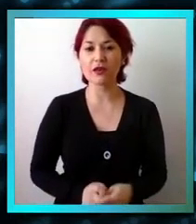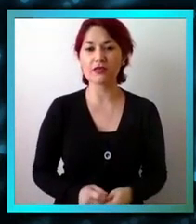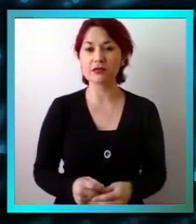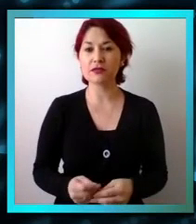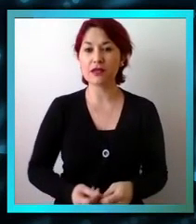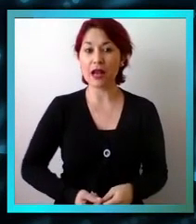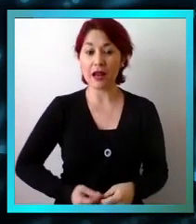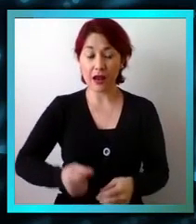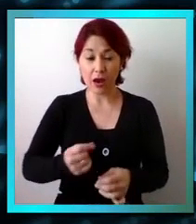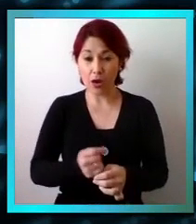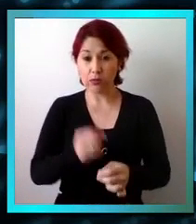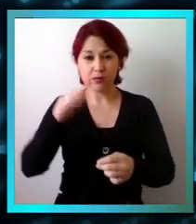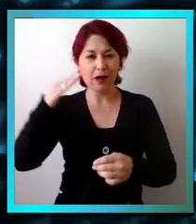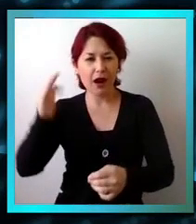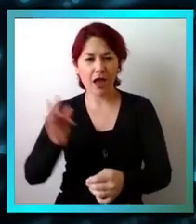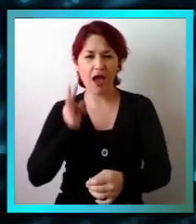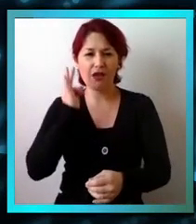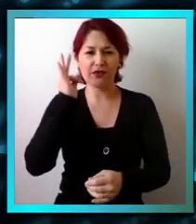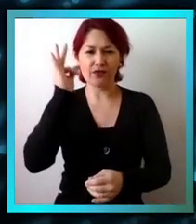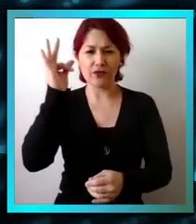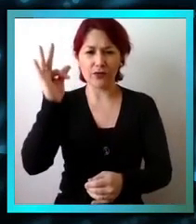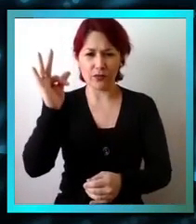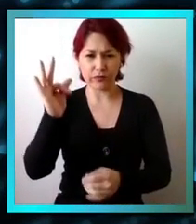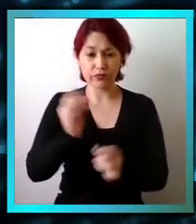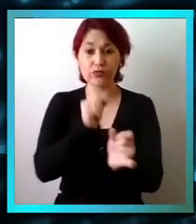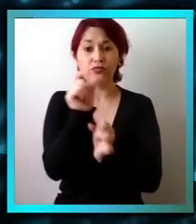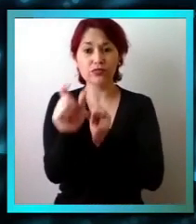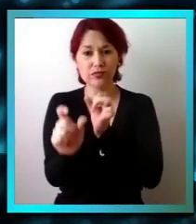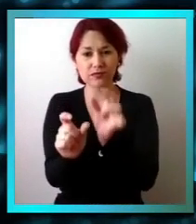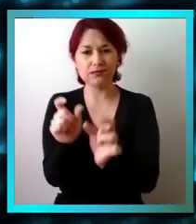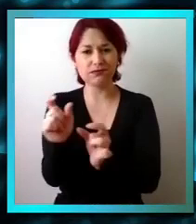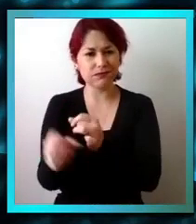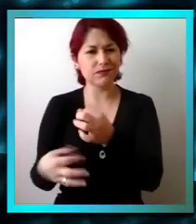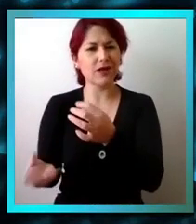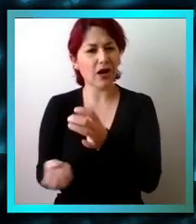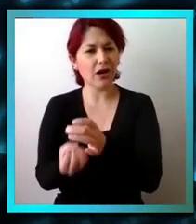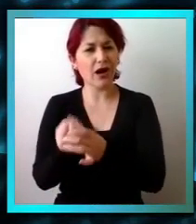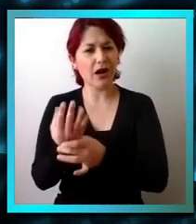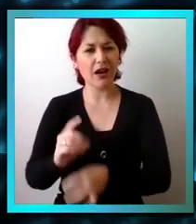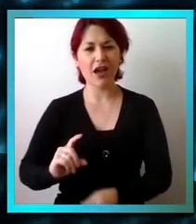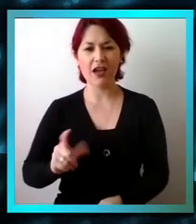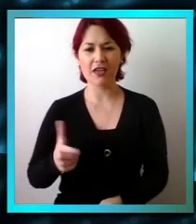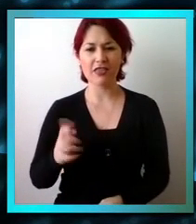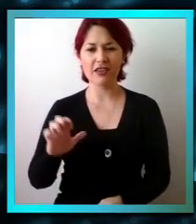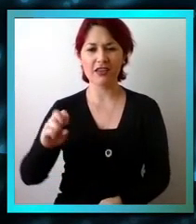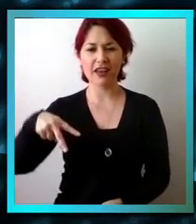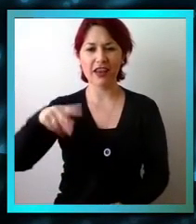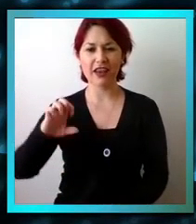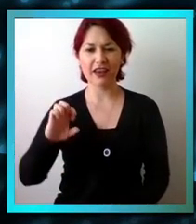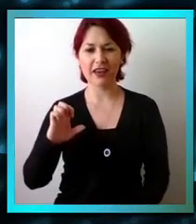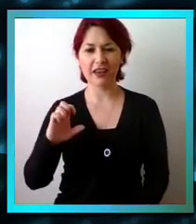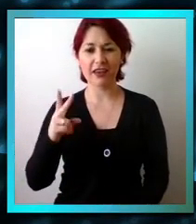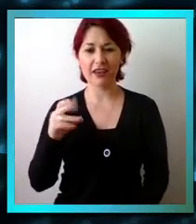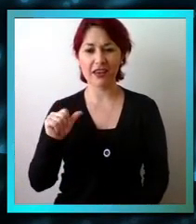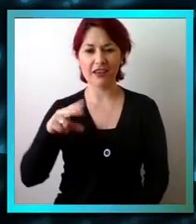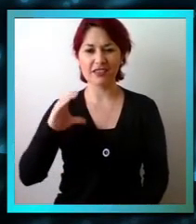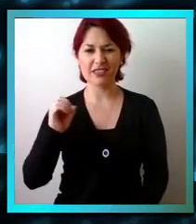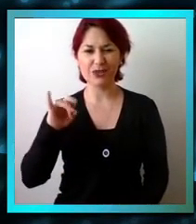can't guarantee the cyber immunity based on any traditional operating system uh for cyber immunity